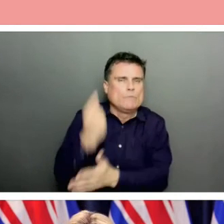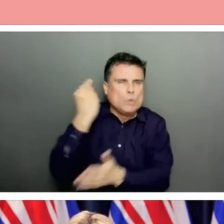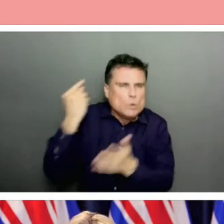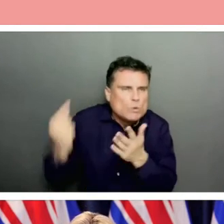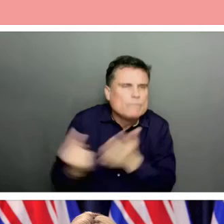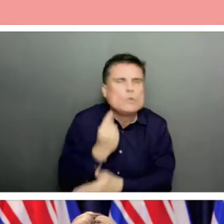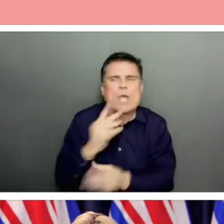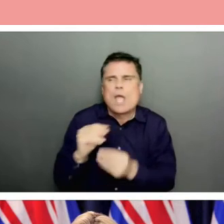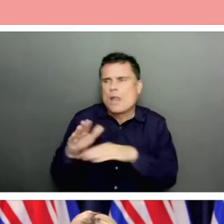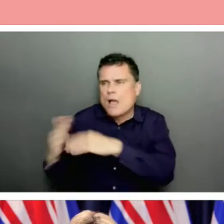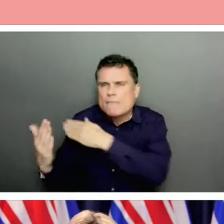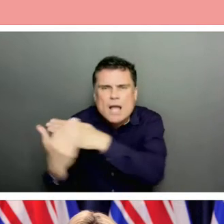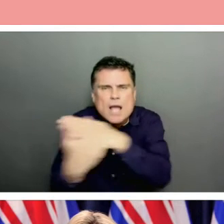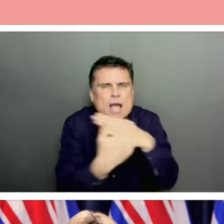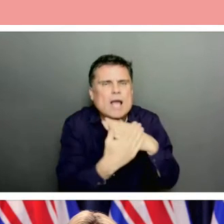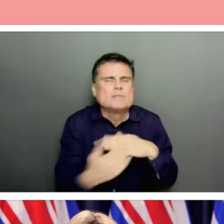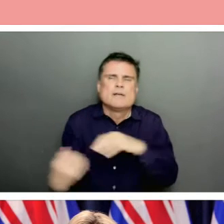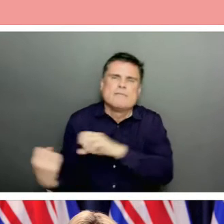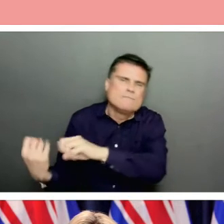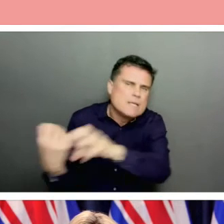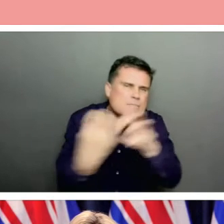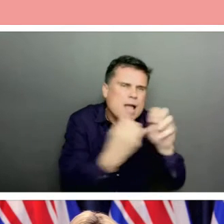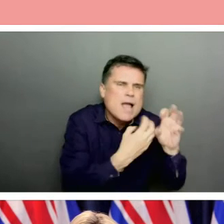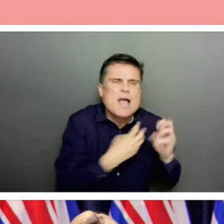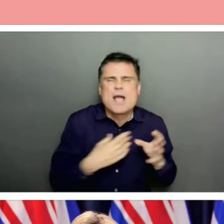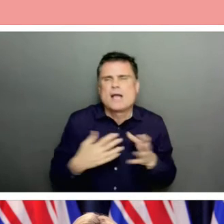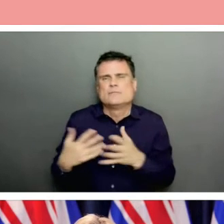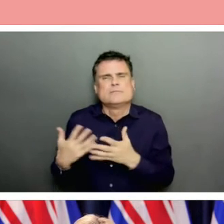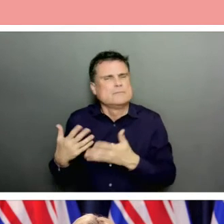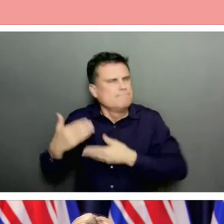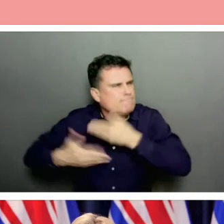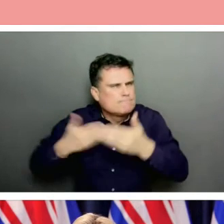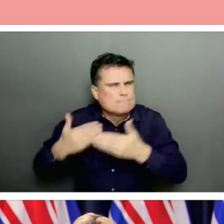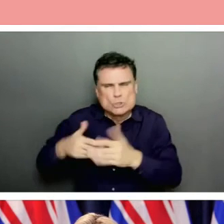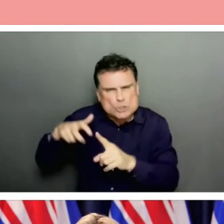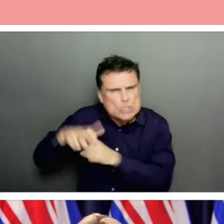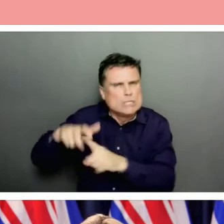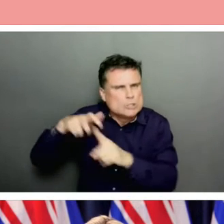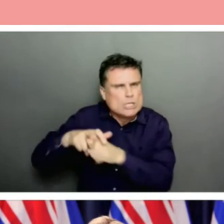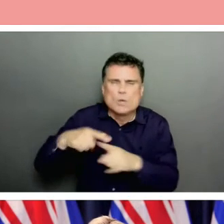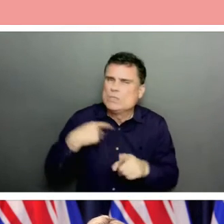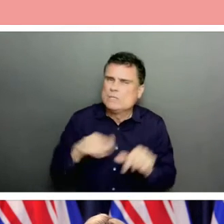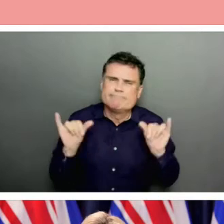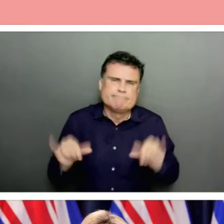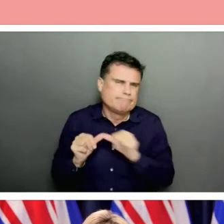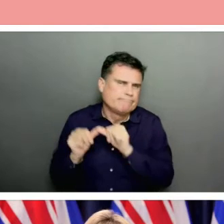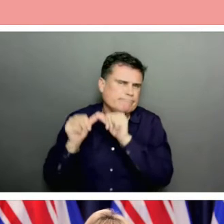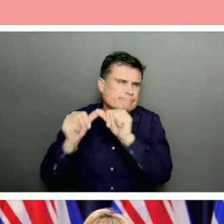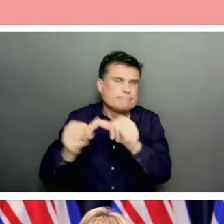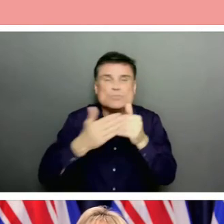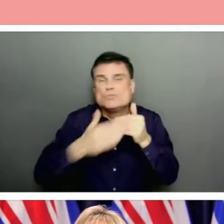reopen again in January. Moving on, about some of